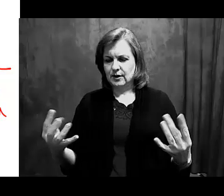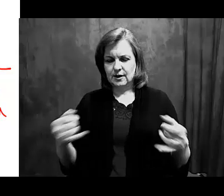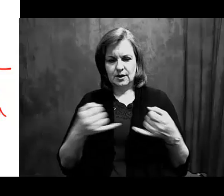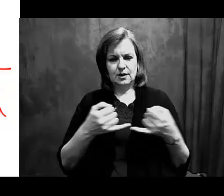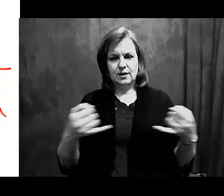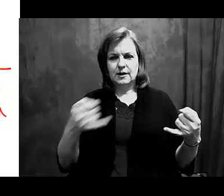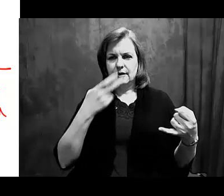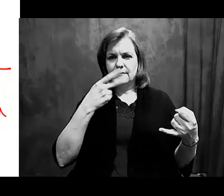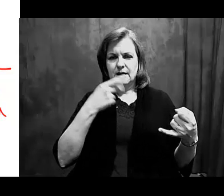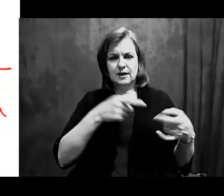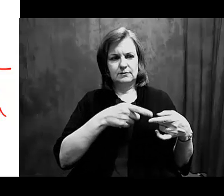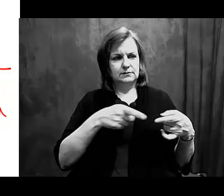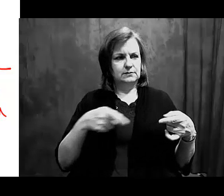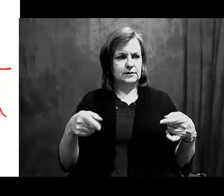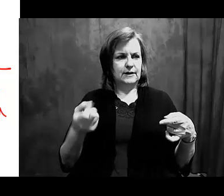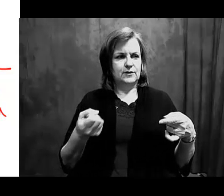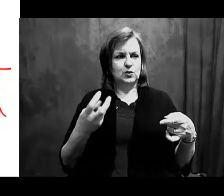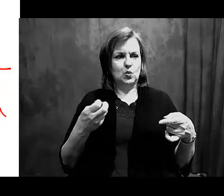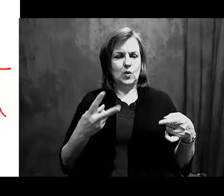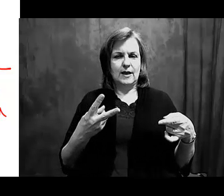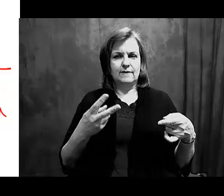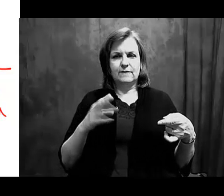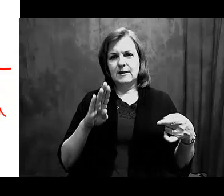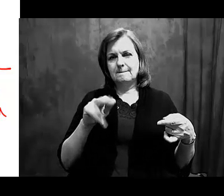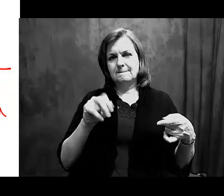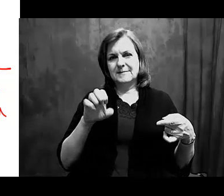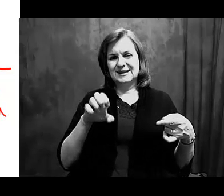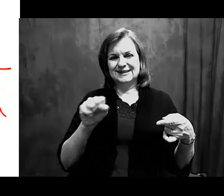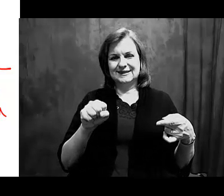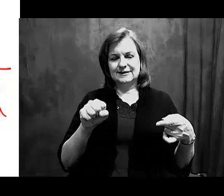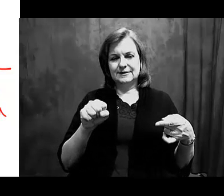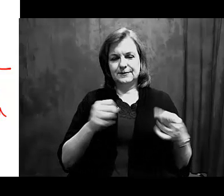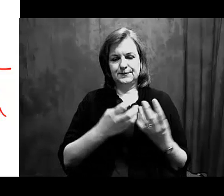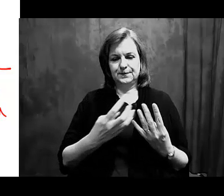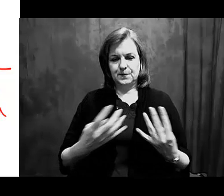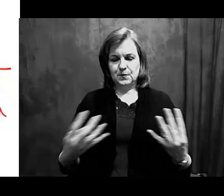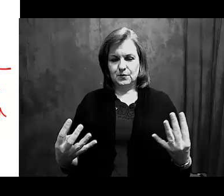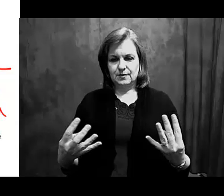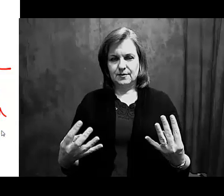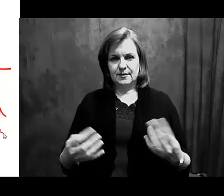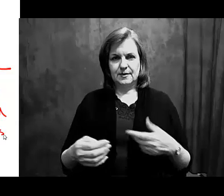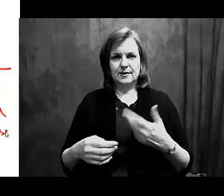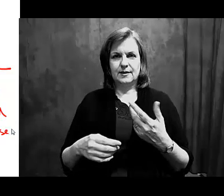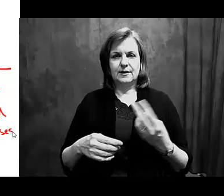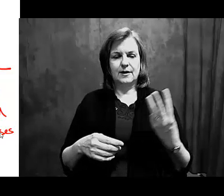3, 6, 9, 12 bases